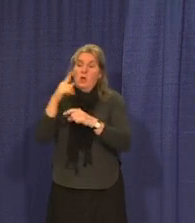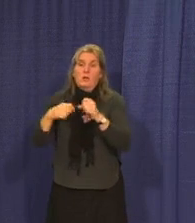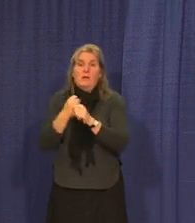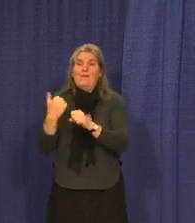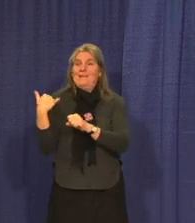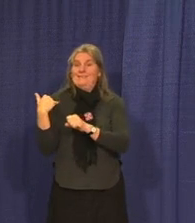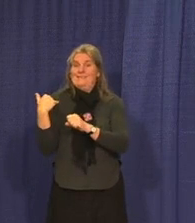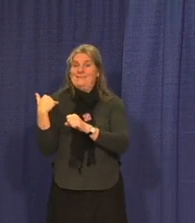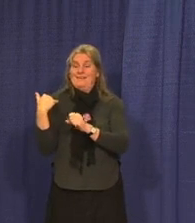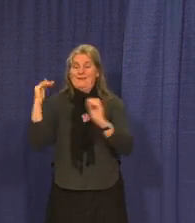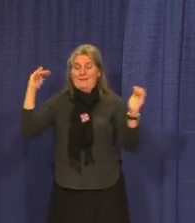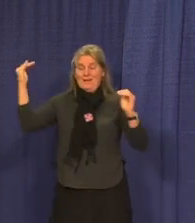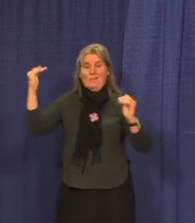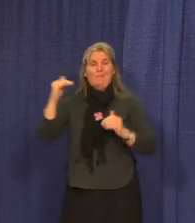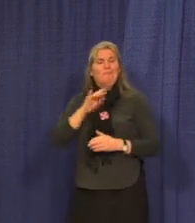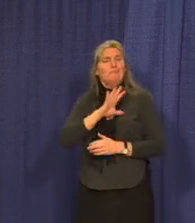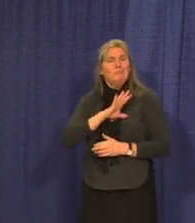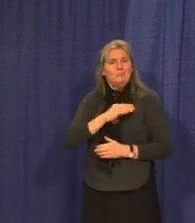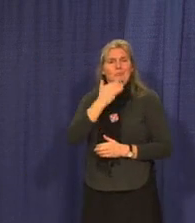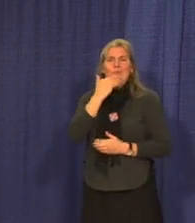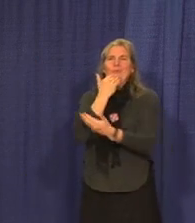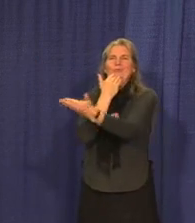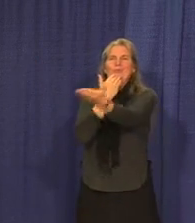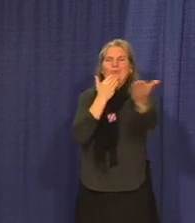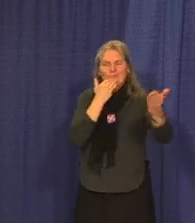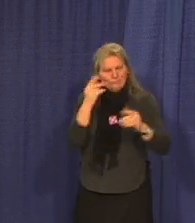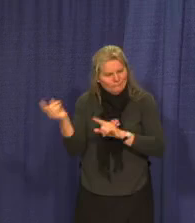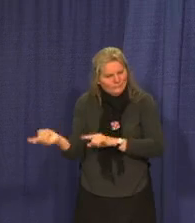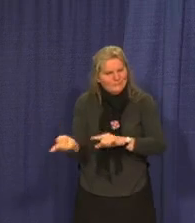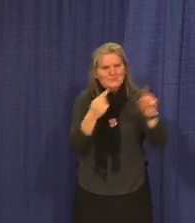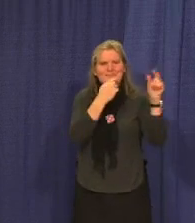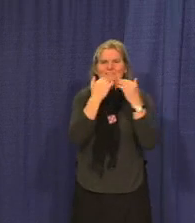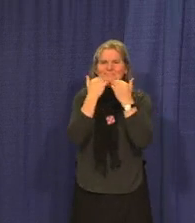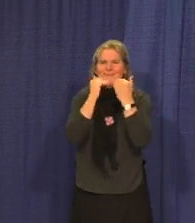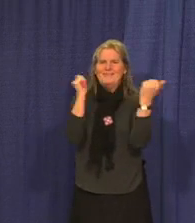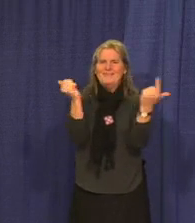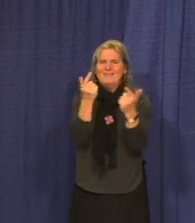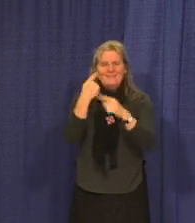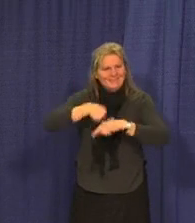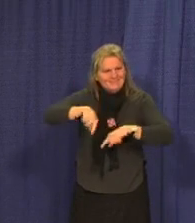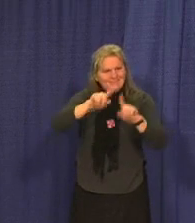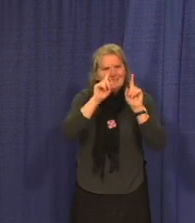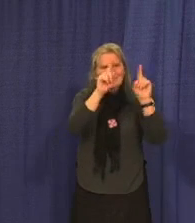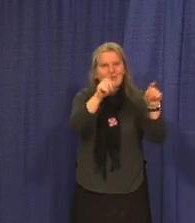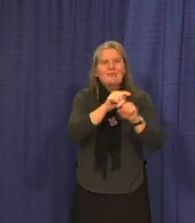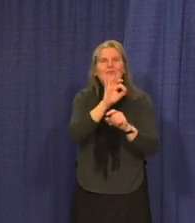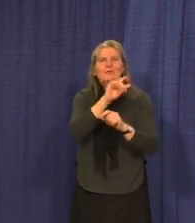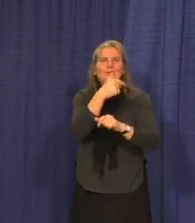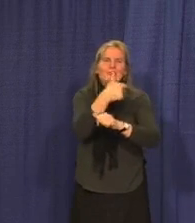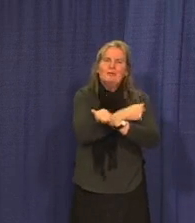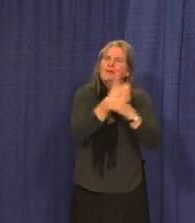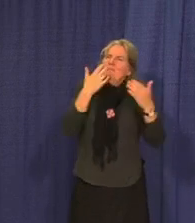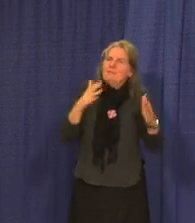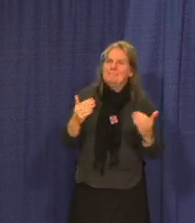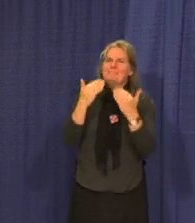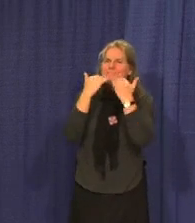Yukoners for the complete year last year. That is very impressive. Thank you, Yukoners. Big thank you to all those who